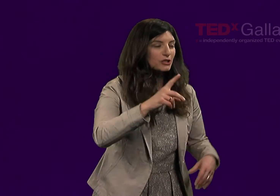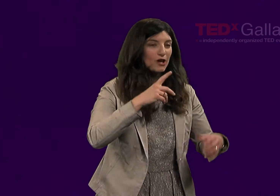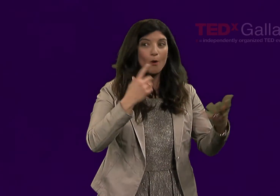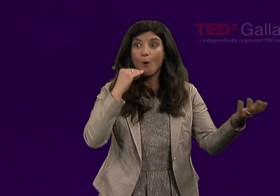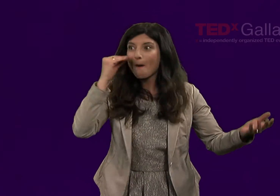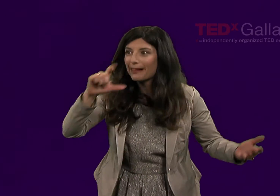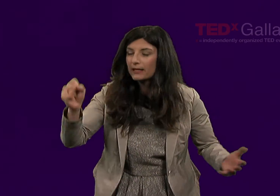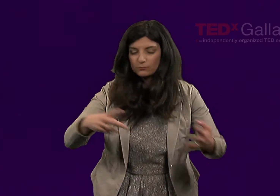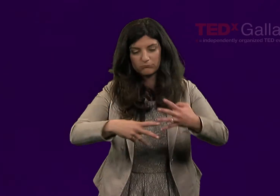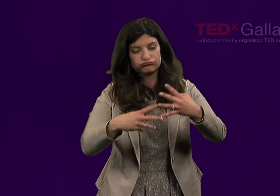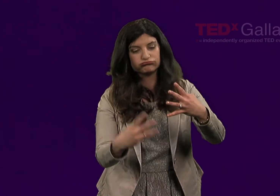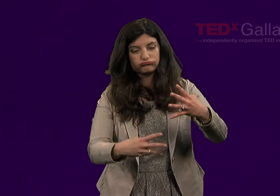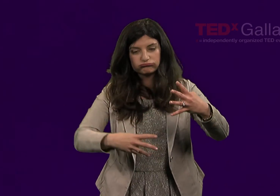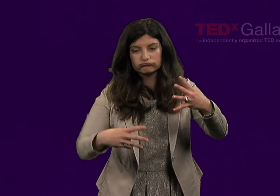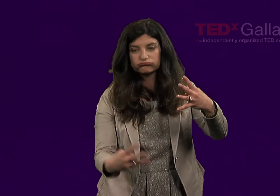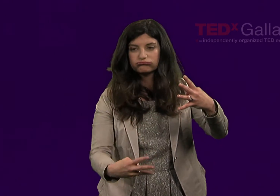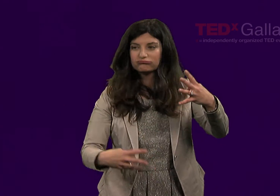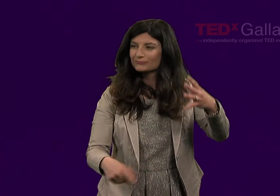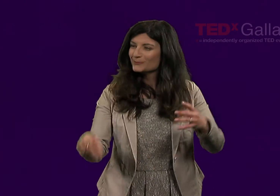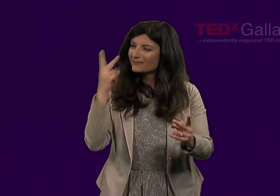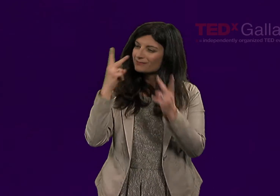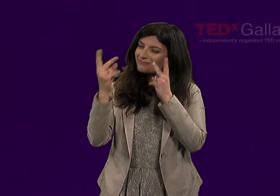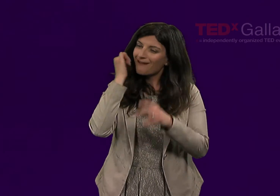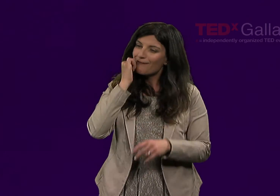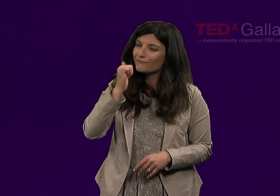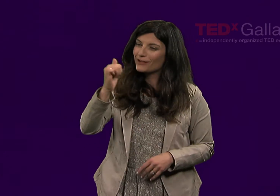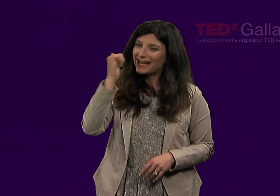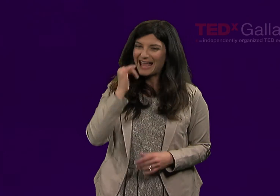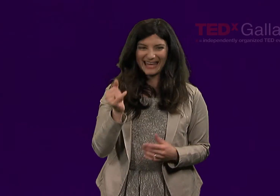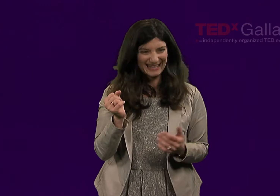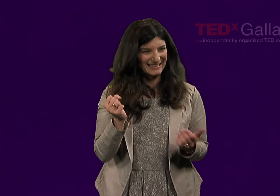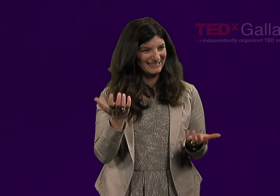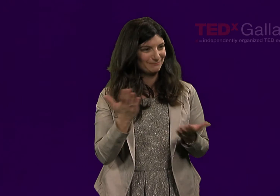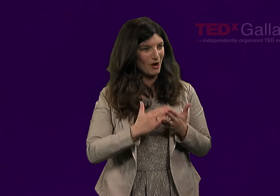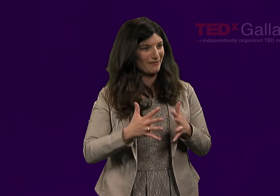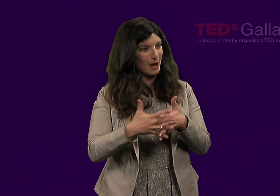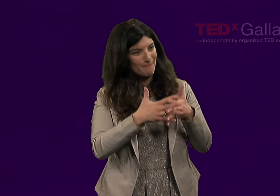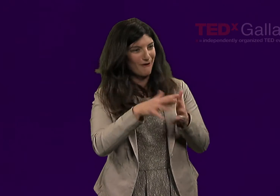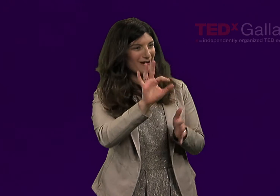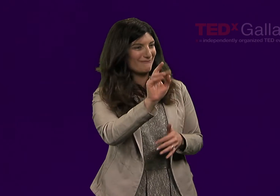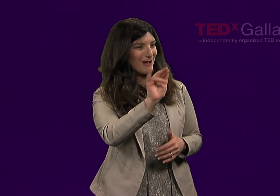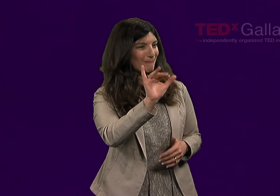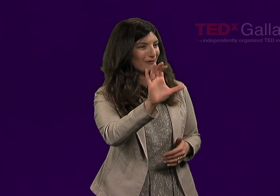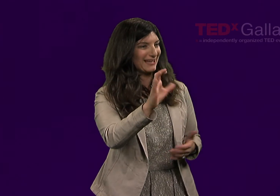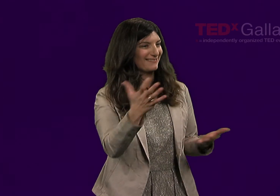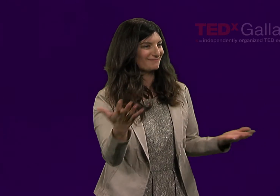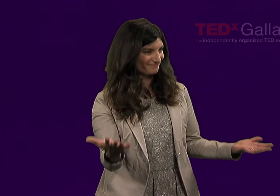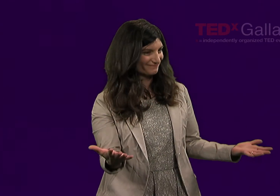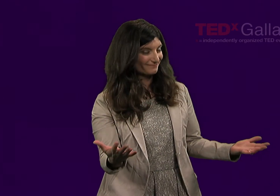and breast cancer walks, and walks for the homeless. The list goes on and on. We're bombarded with this information on a daily basis.